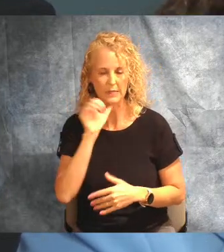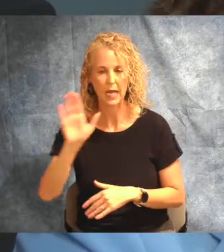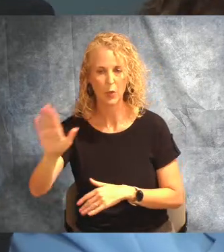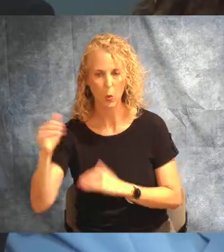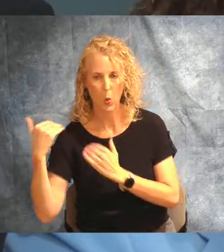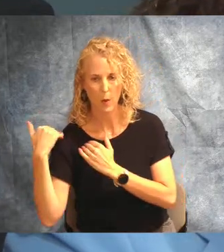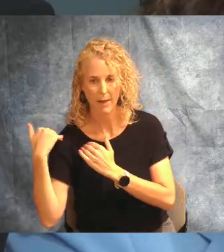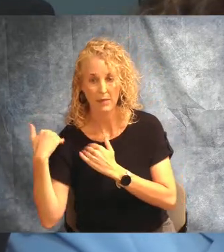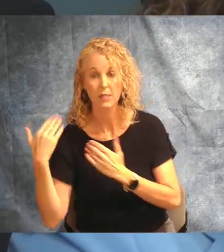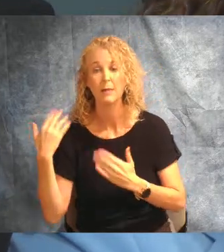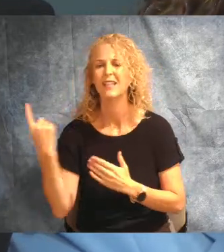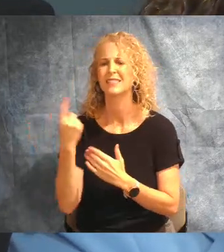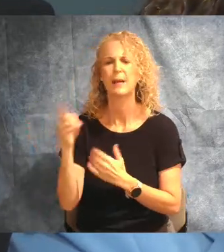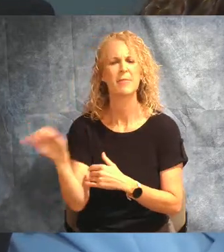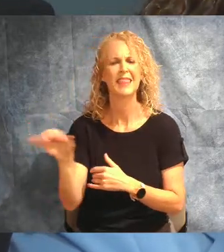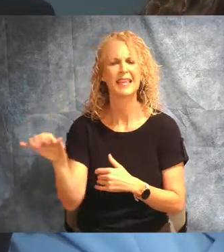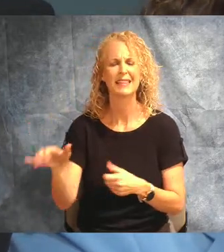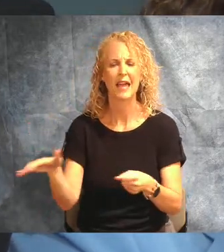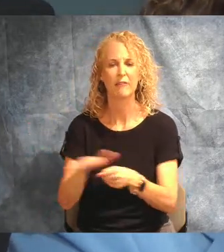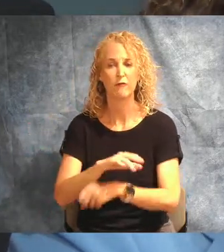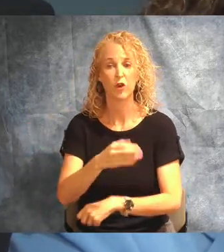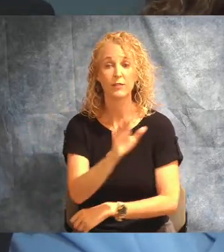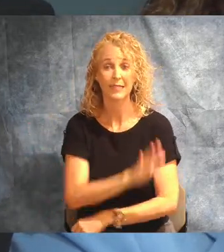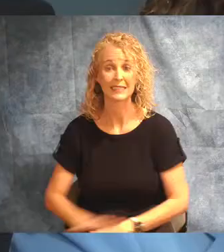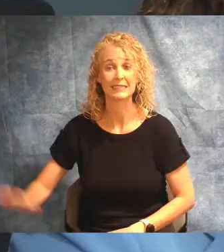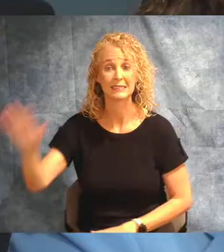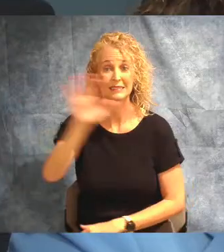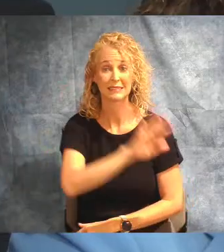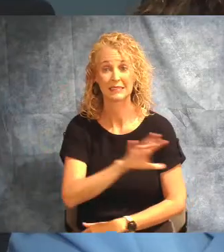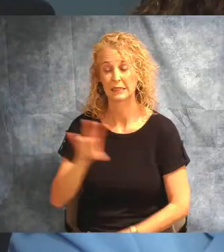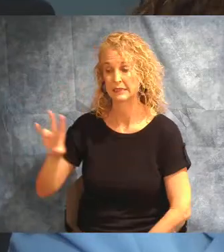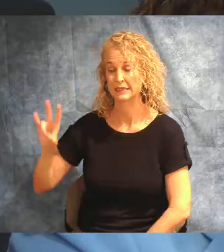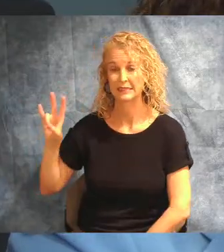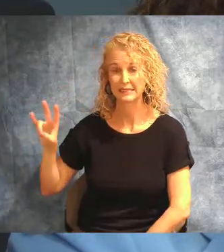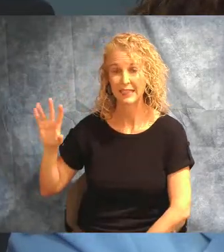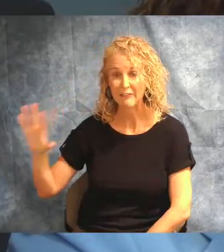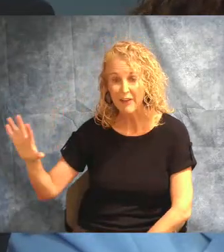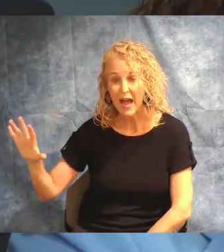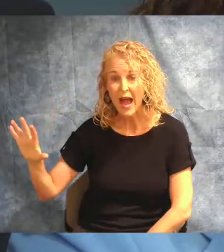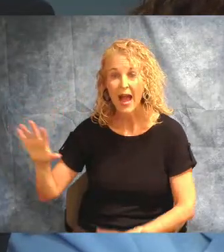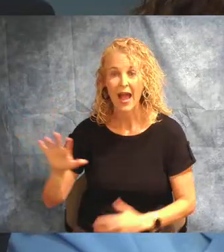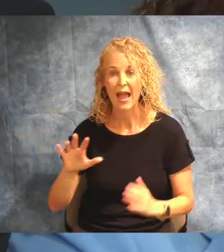countywide I think it'll be helpful because countywide 75 it's reading road it's Western Hills